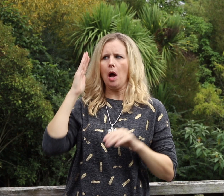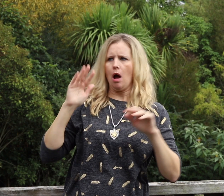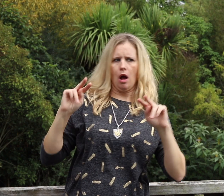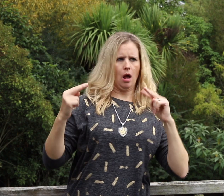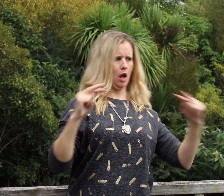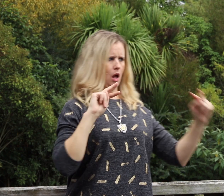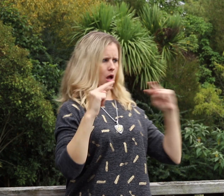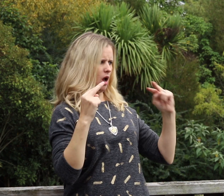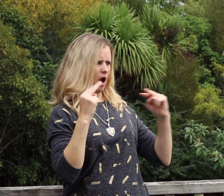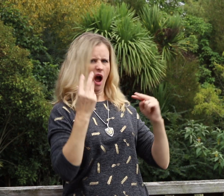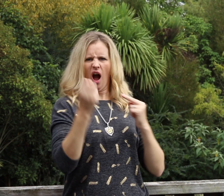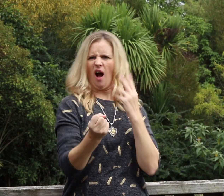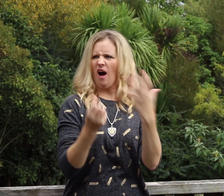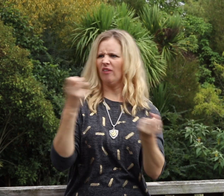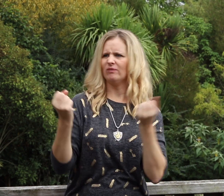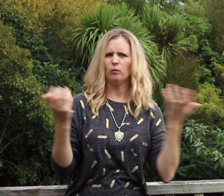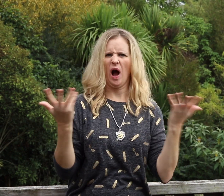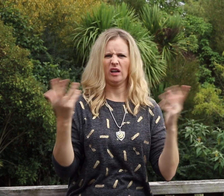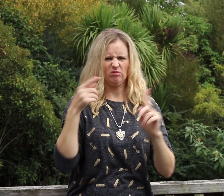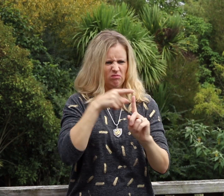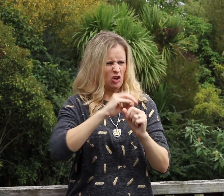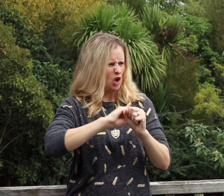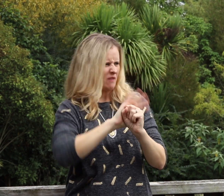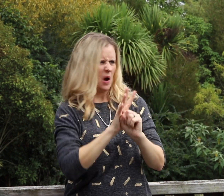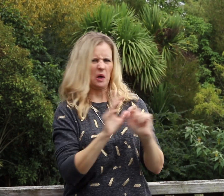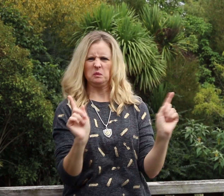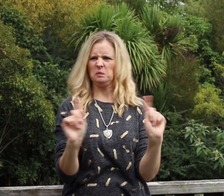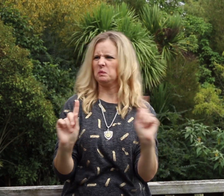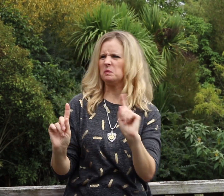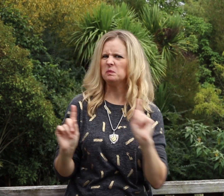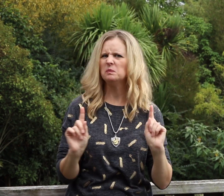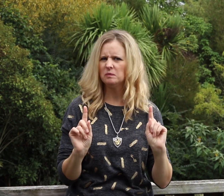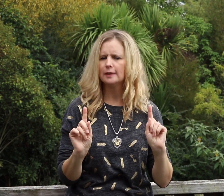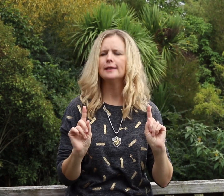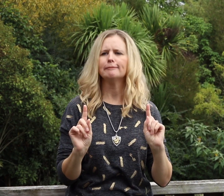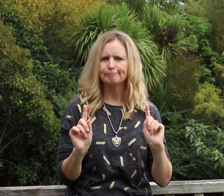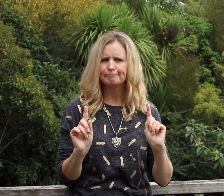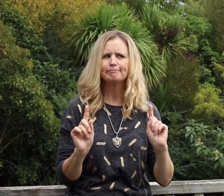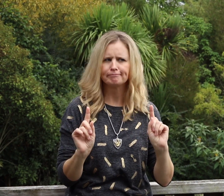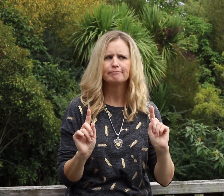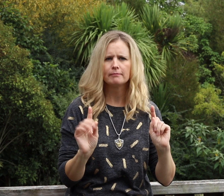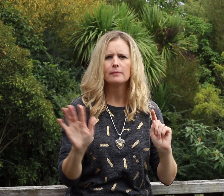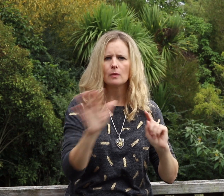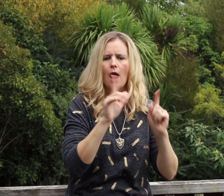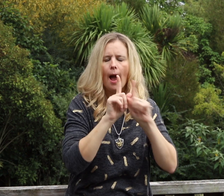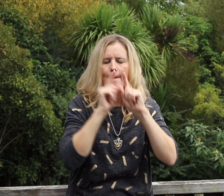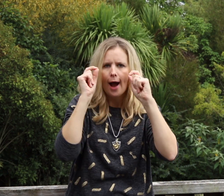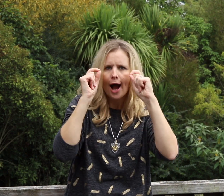exactly what COVID-19 was. It was like a wakeup call of what